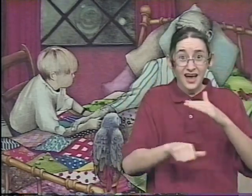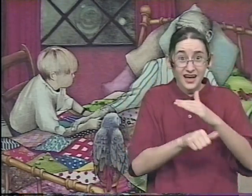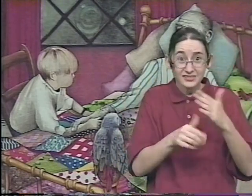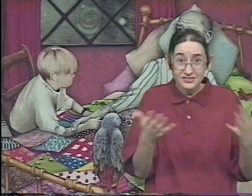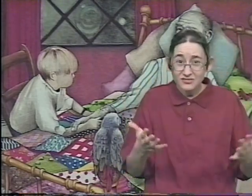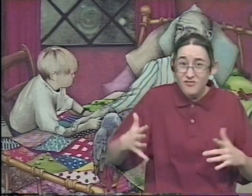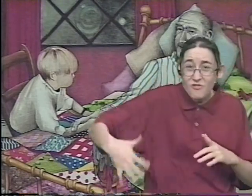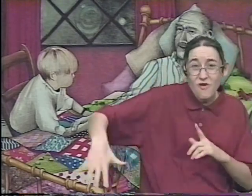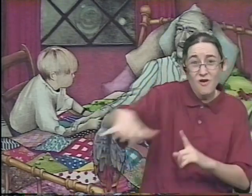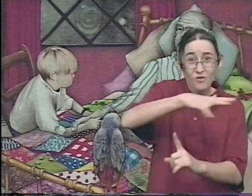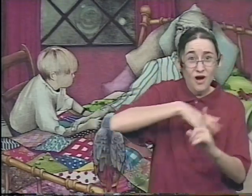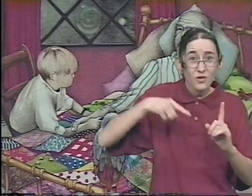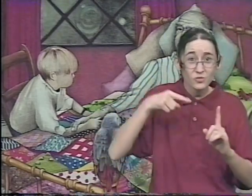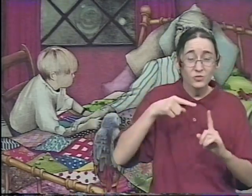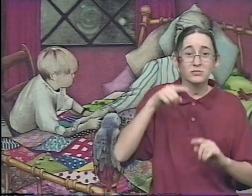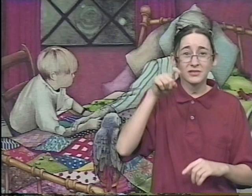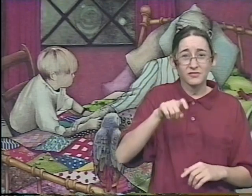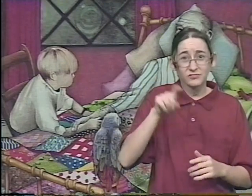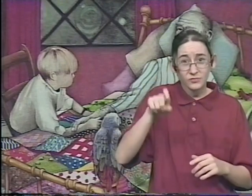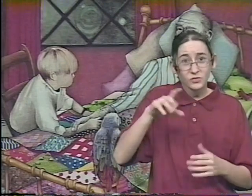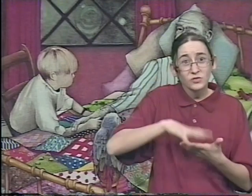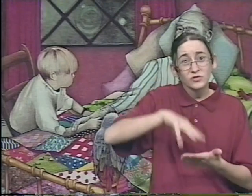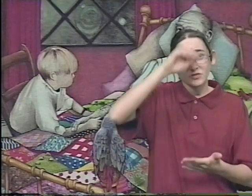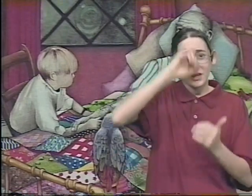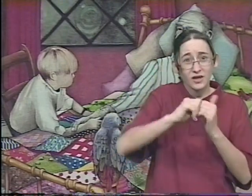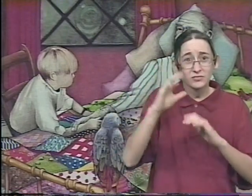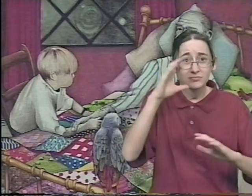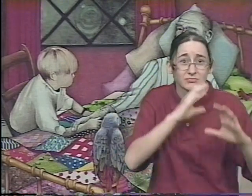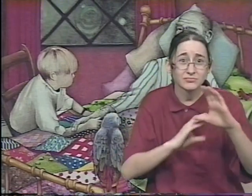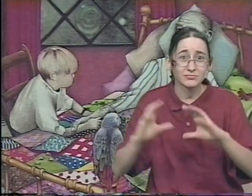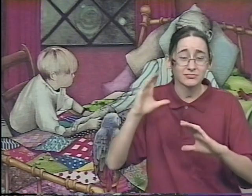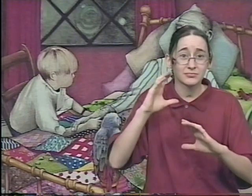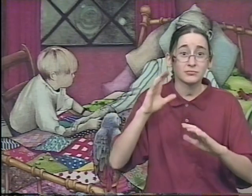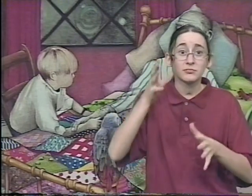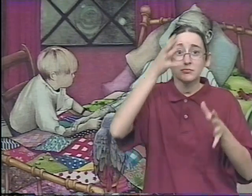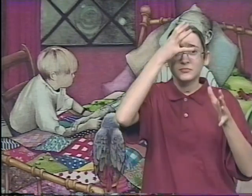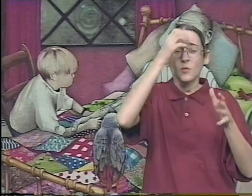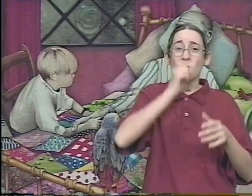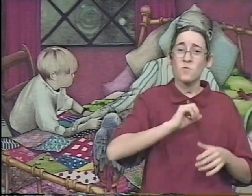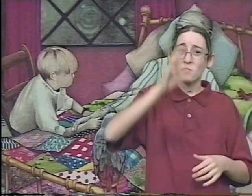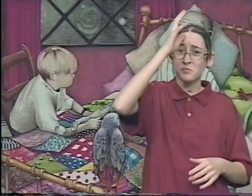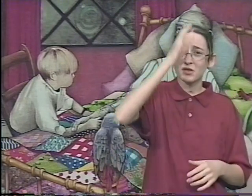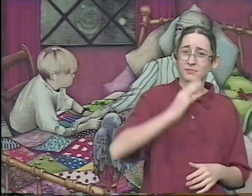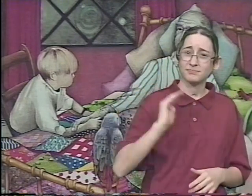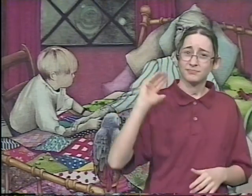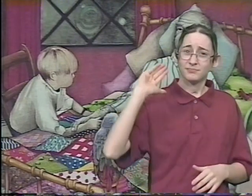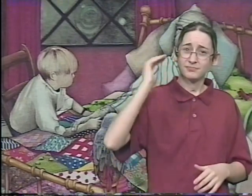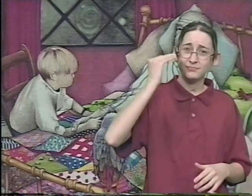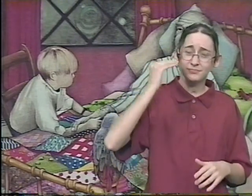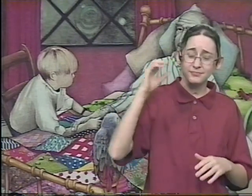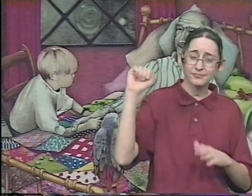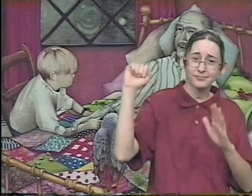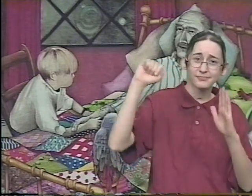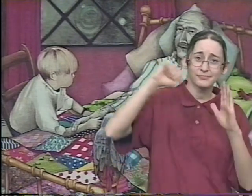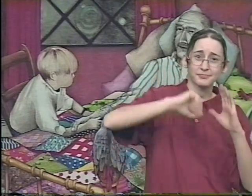The room felt completely silent, like a bubble floating far above the moon. The autumn sun sat on the rooftops, and the whole